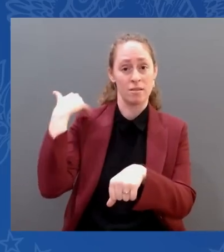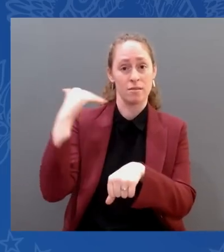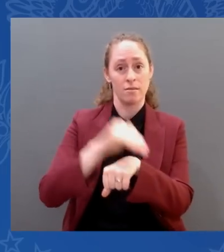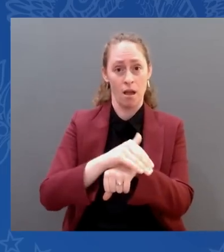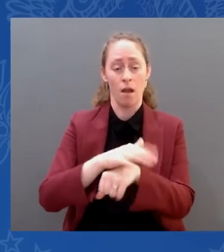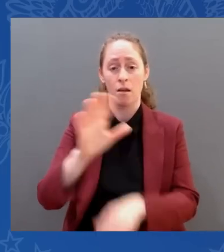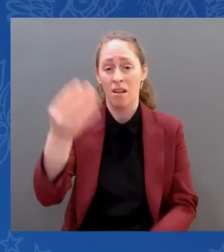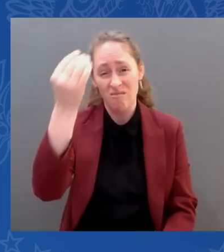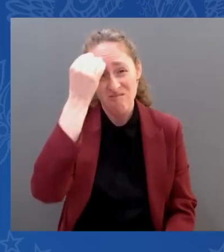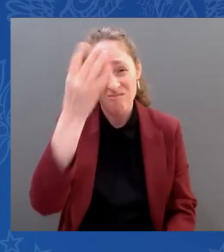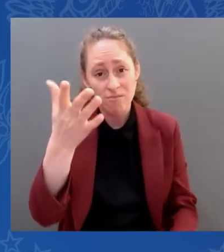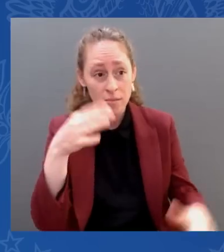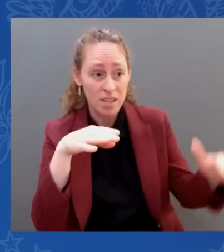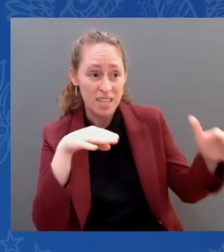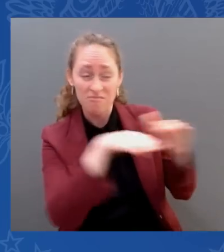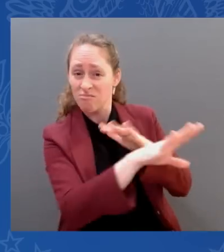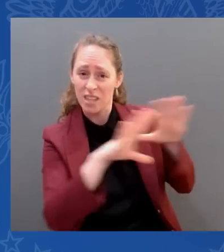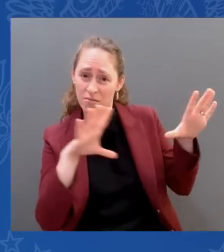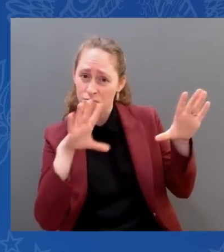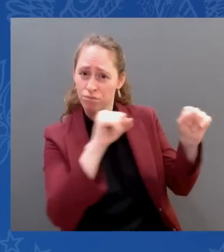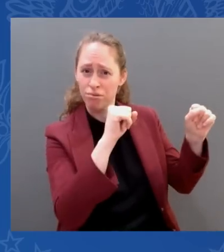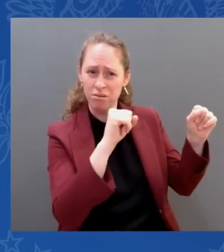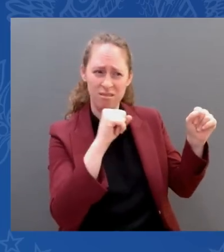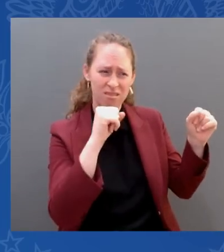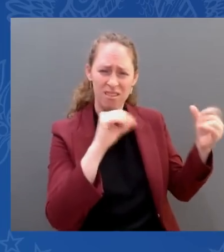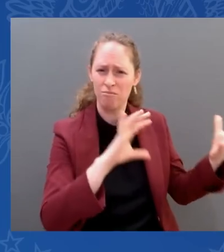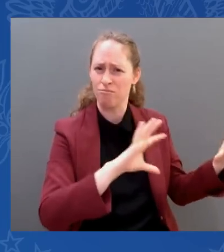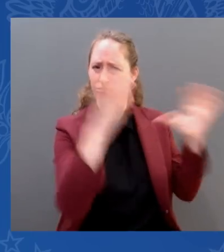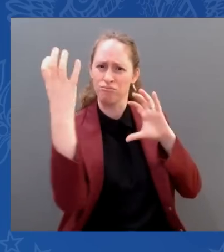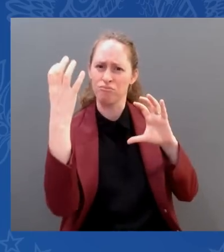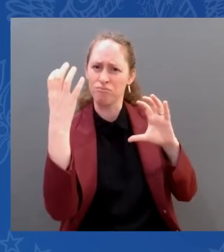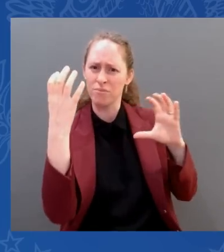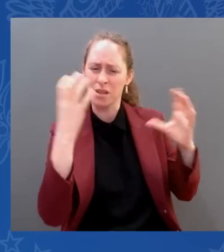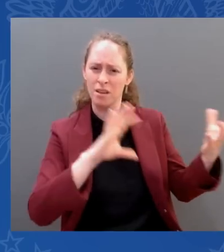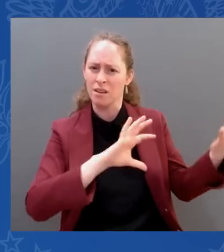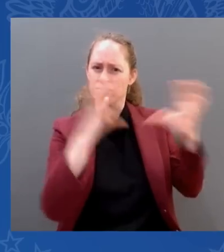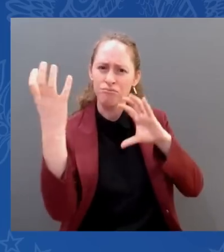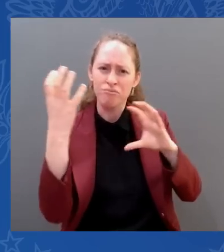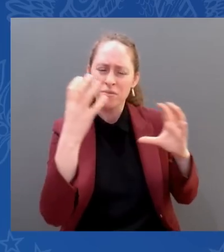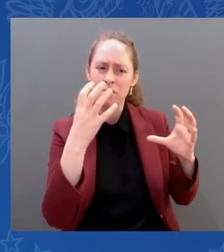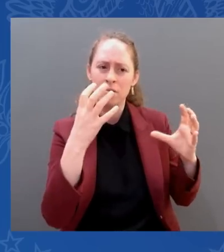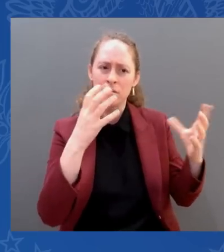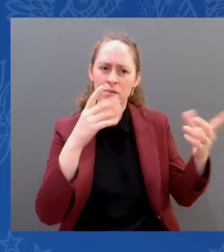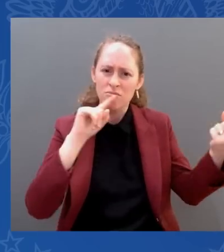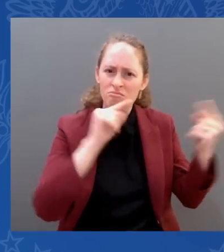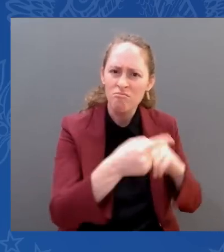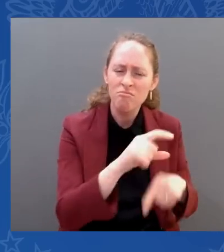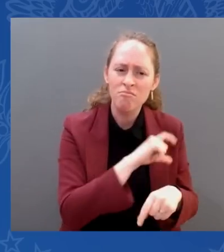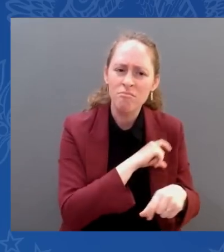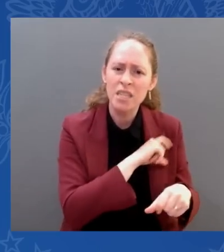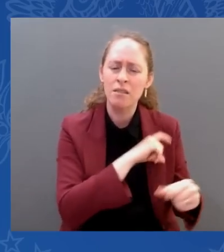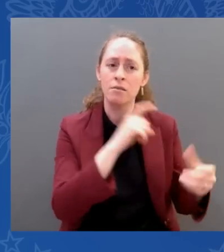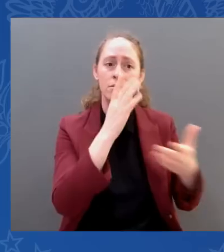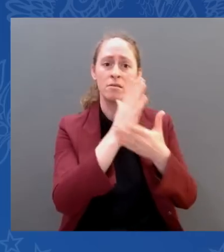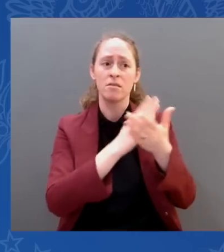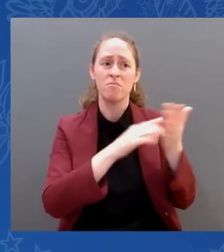some losing their lives. And we -- and we heard about it last night again. It's important that the American people understand